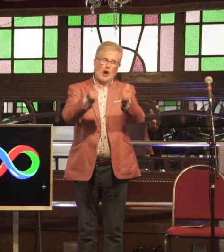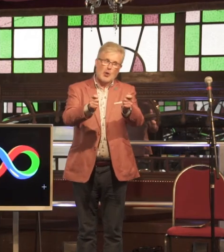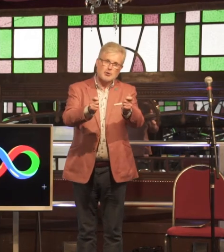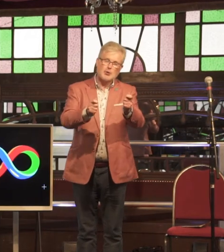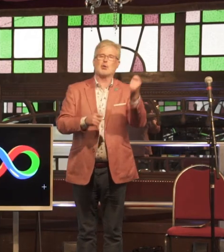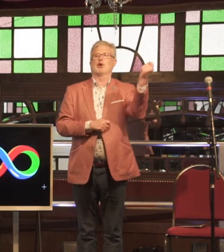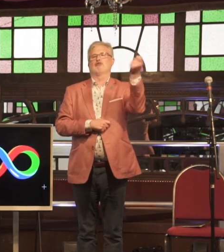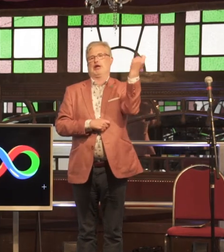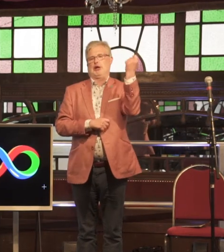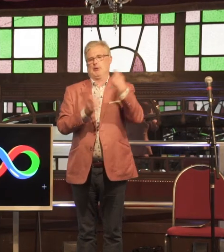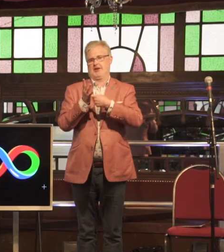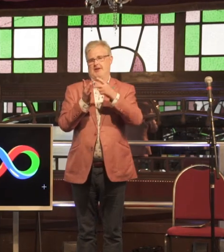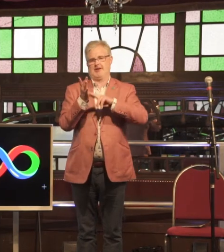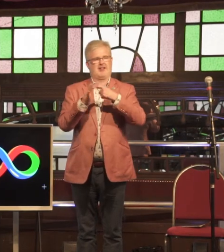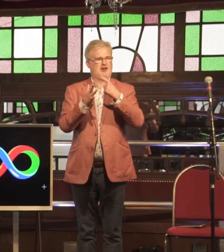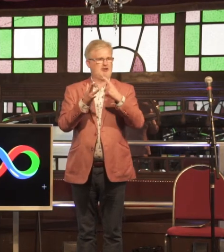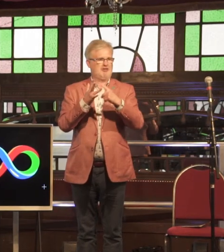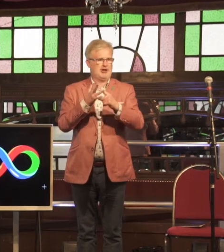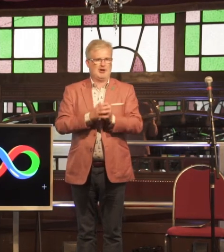So the winner goes to Rinkoo Barpaga.